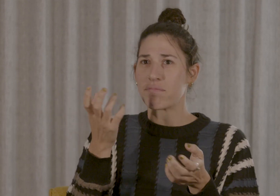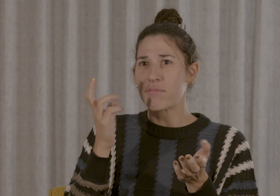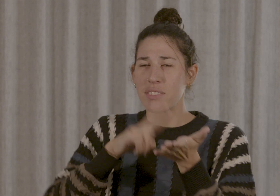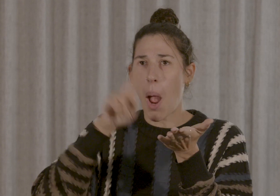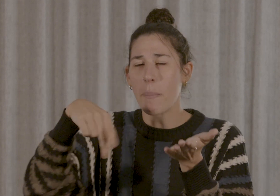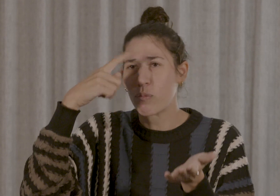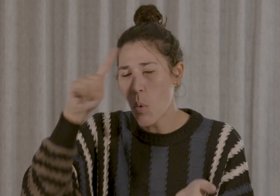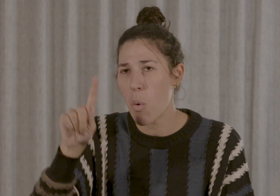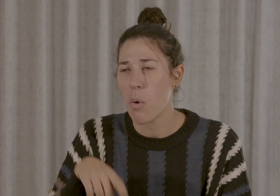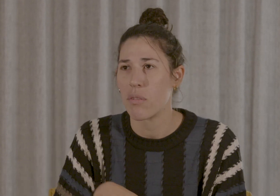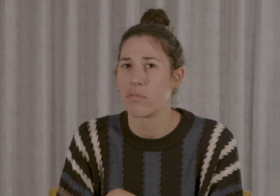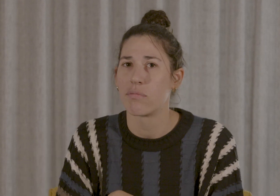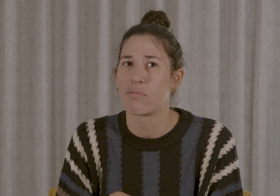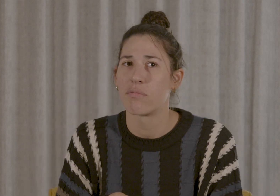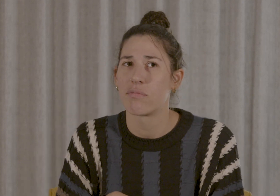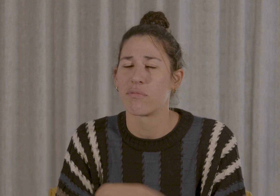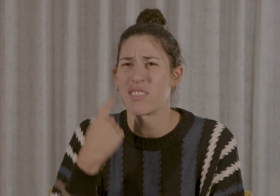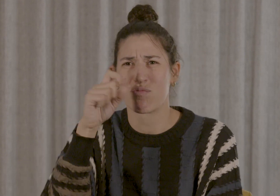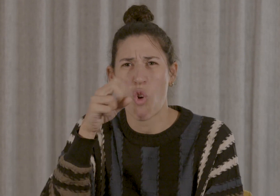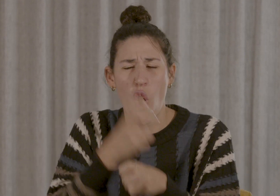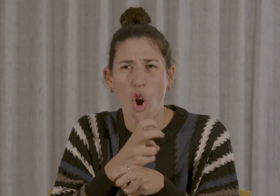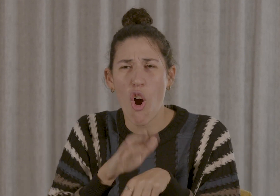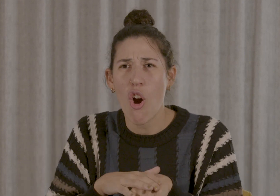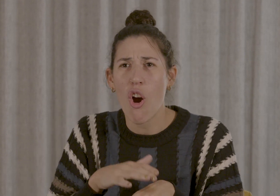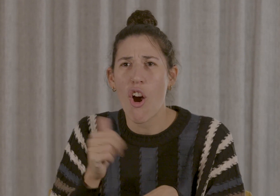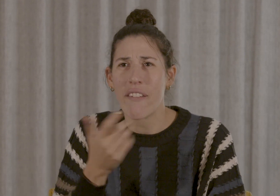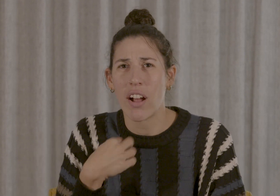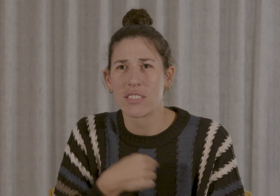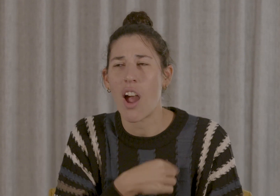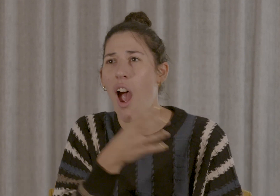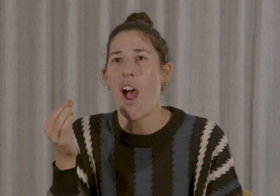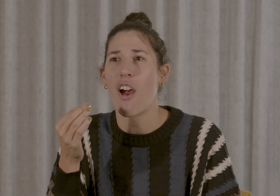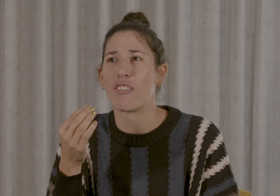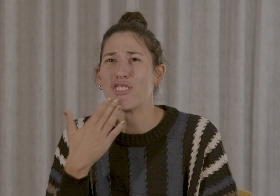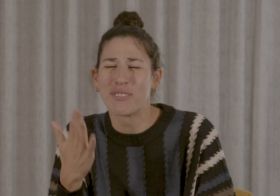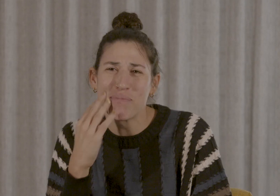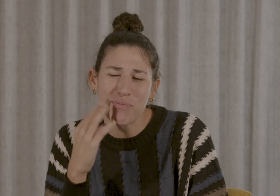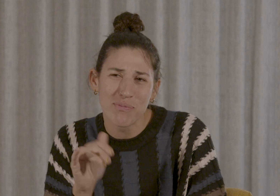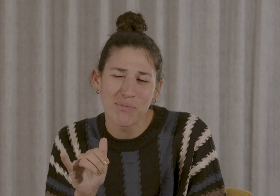I mean, while the interpreters knew what they had signed up for, it was still difficult on all of us, but it was a good experience, too.